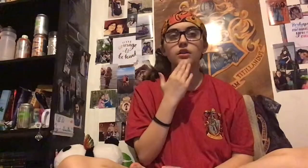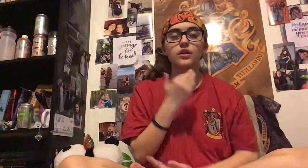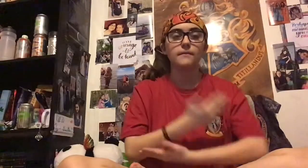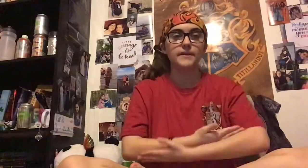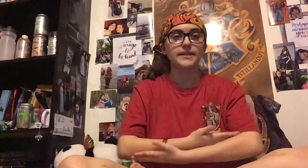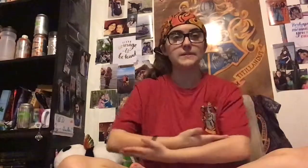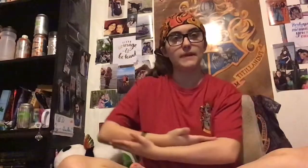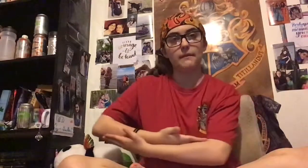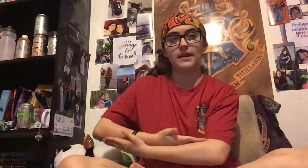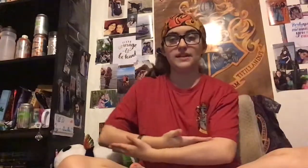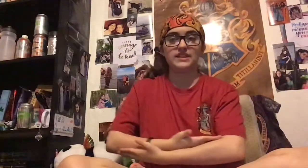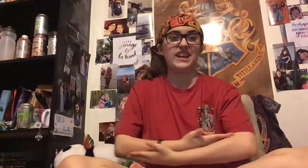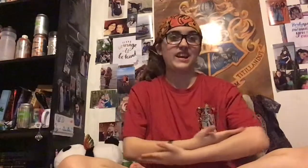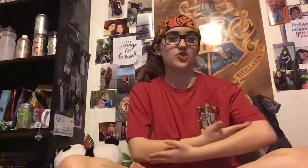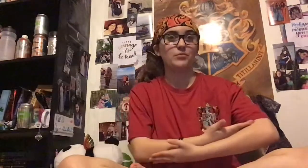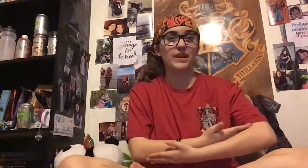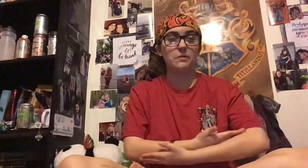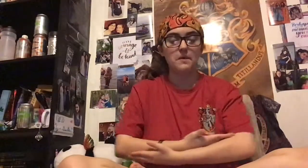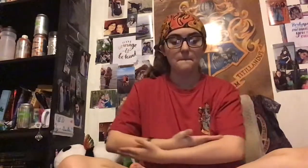But this is baby as an actual baby. I